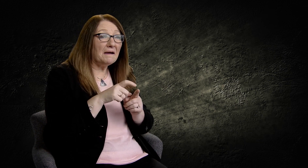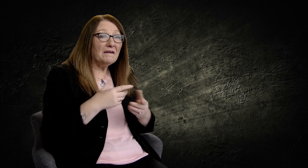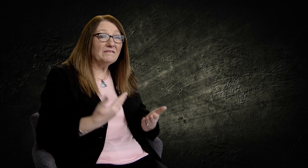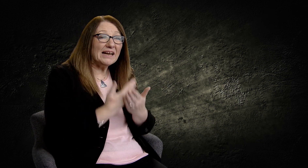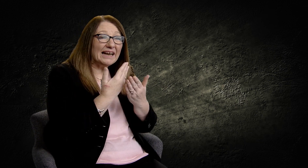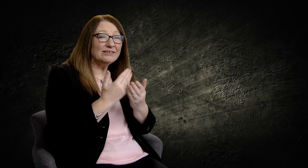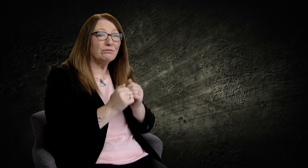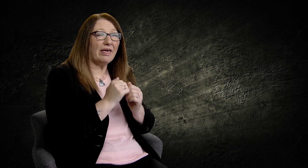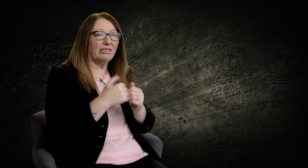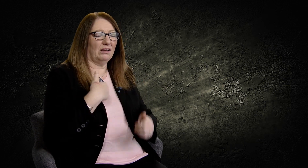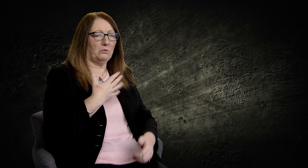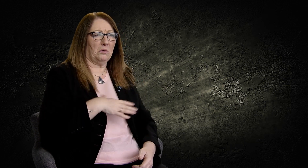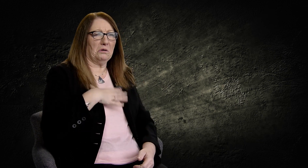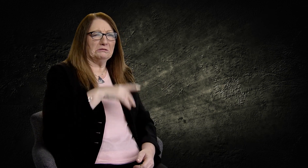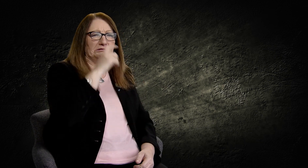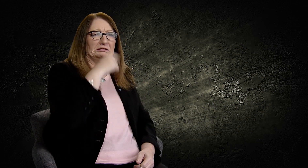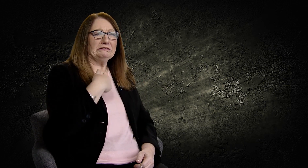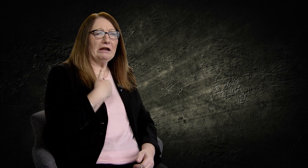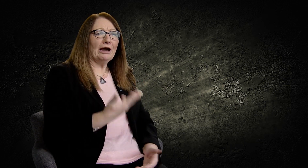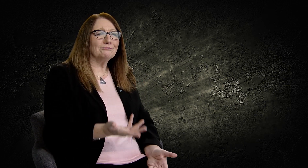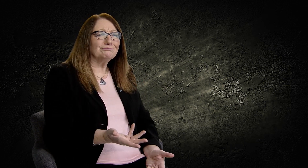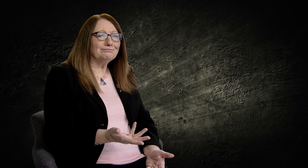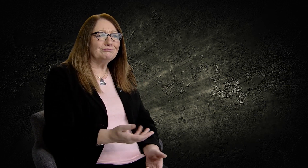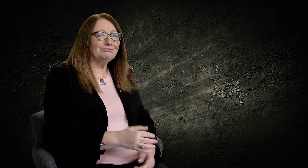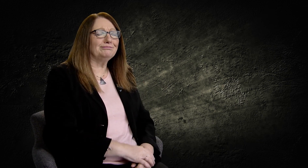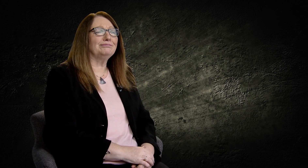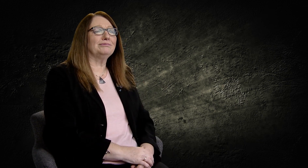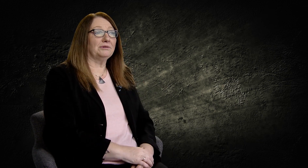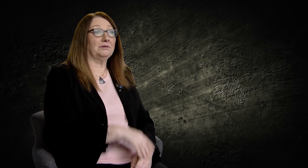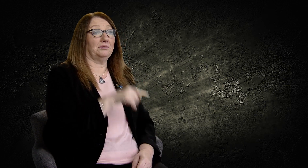I desperately wanted a sister!